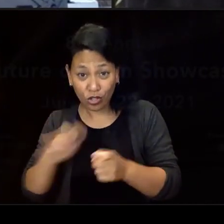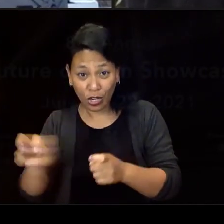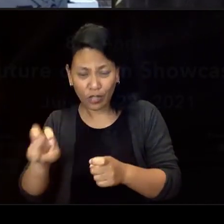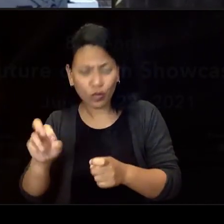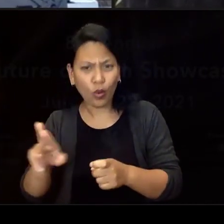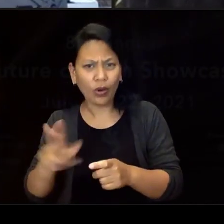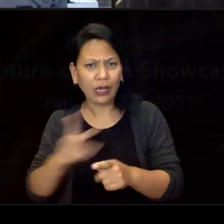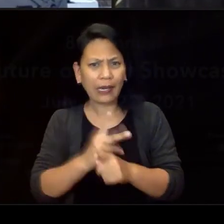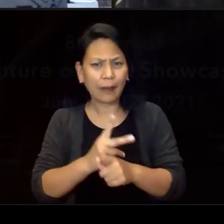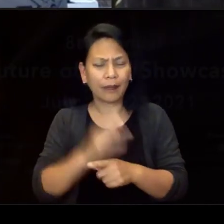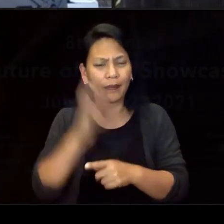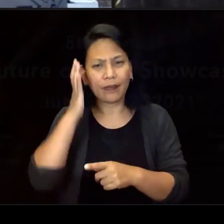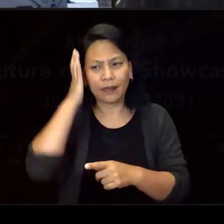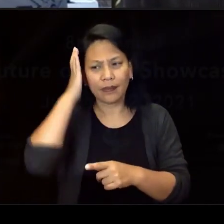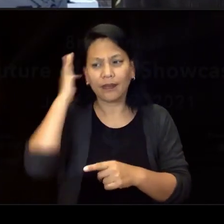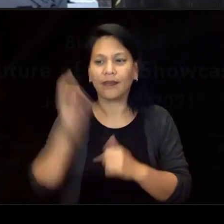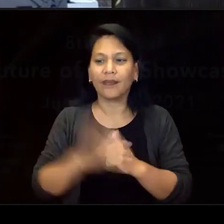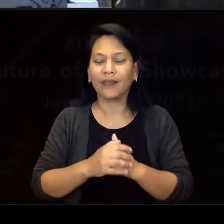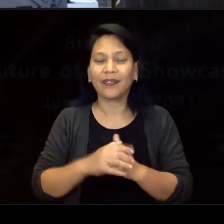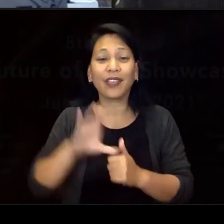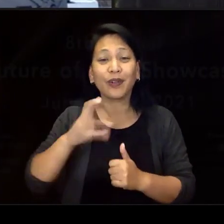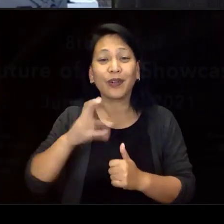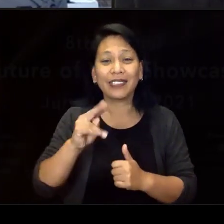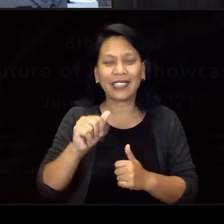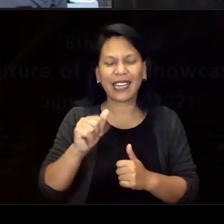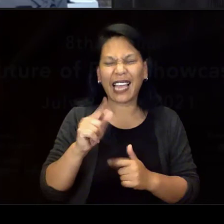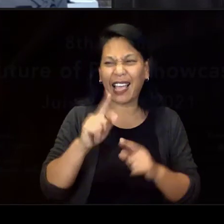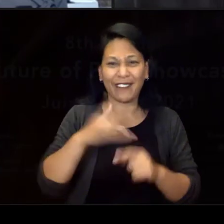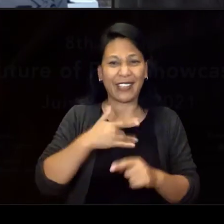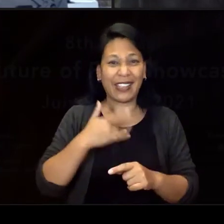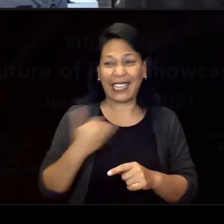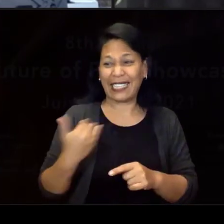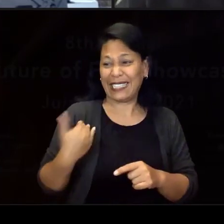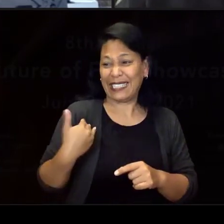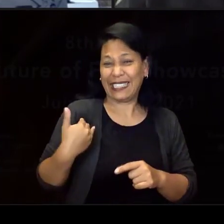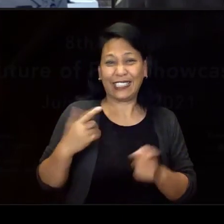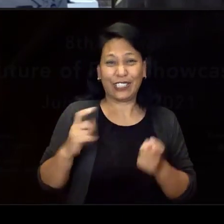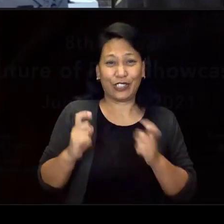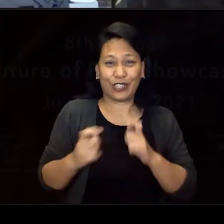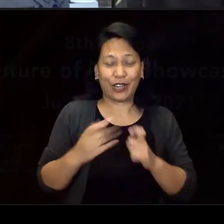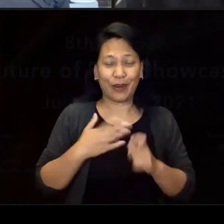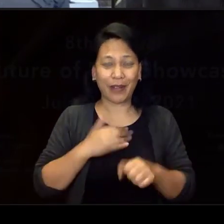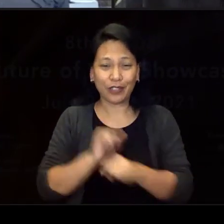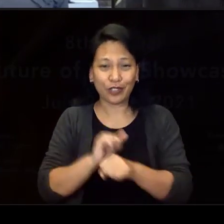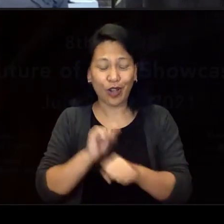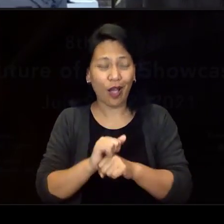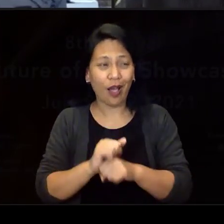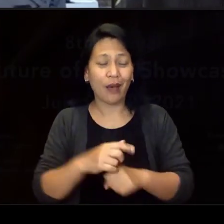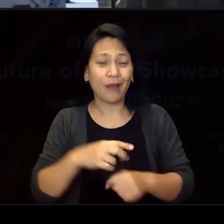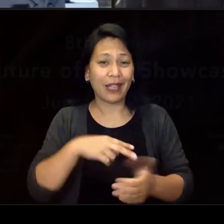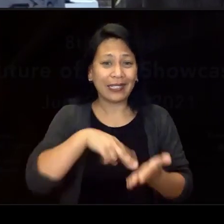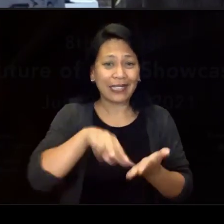I feel like I just changed my job, I've been a choreographer and dancer, and really diving into this new role.